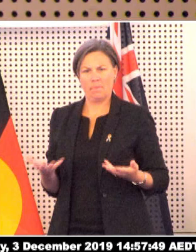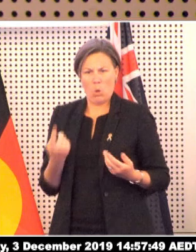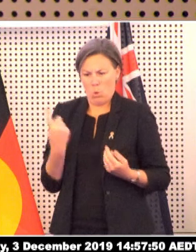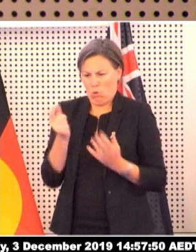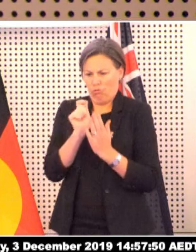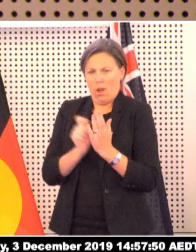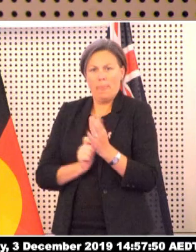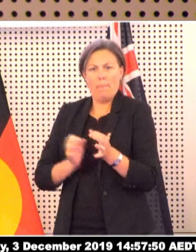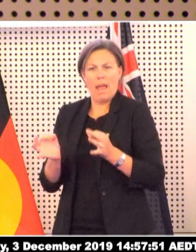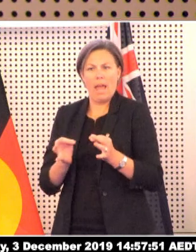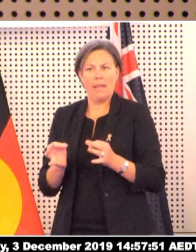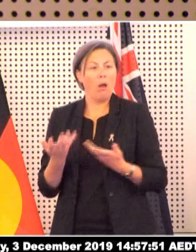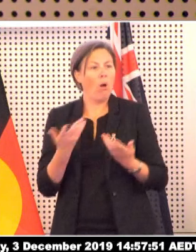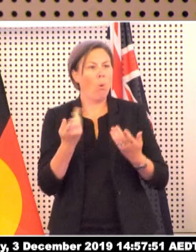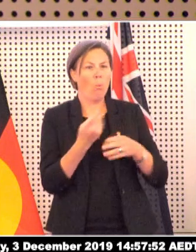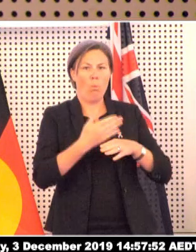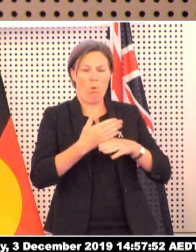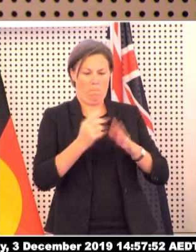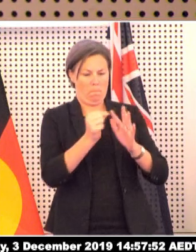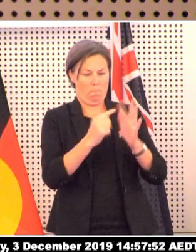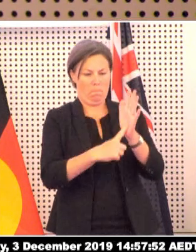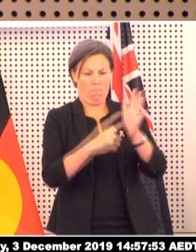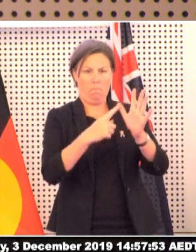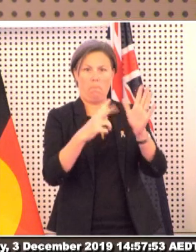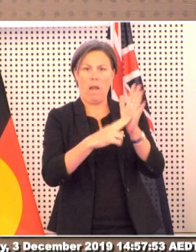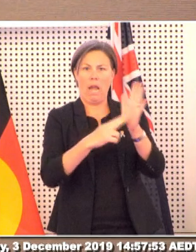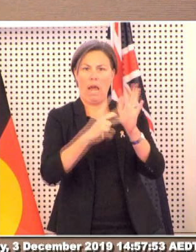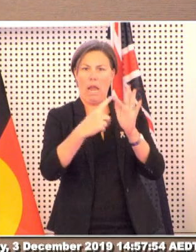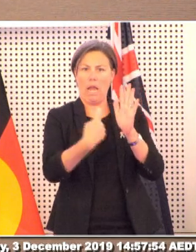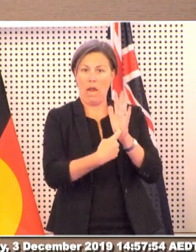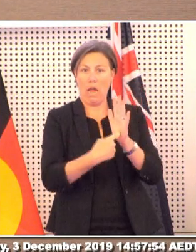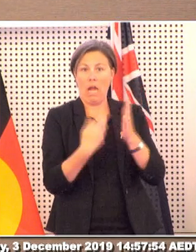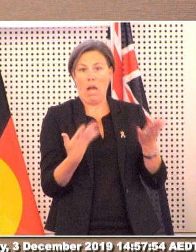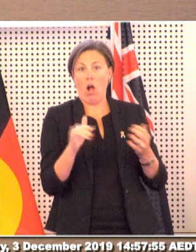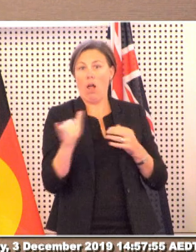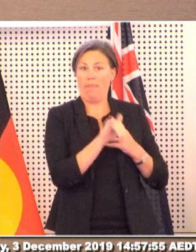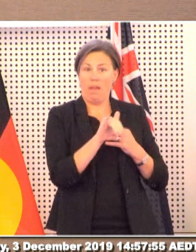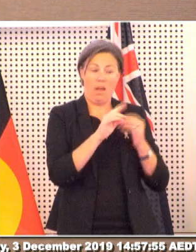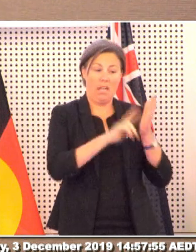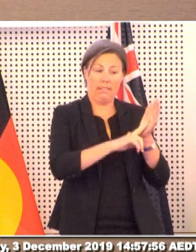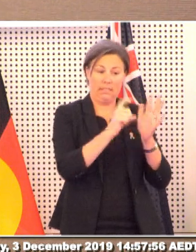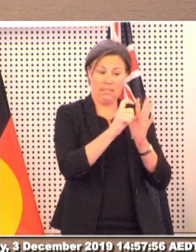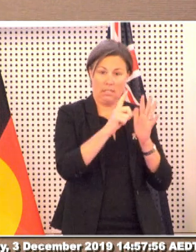Planners. And who are the planners? They’re NDIS planners. I believe they’re contract workers.